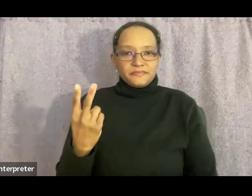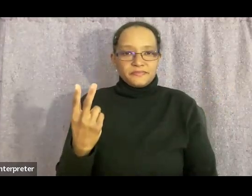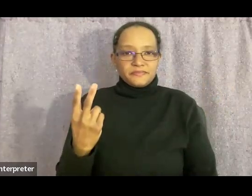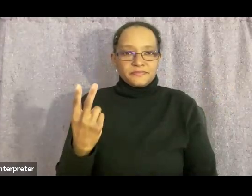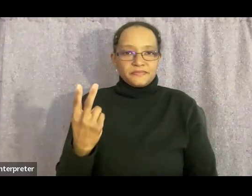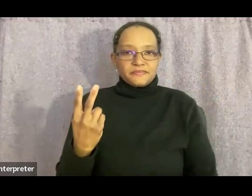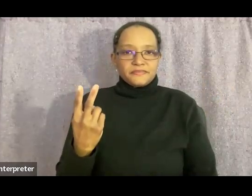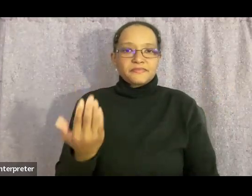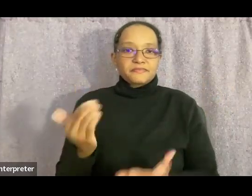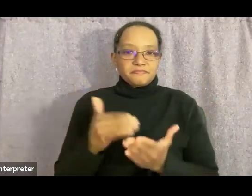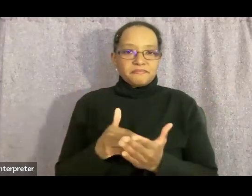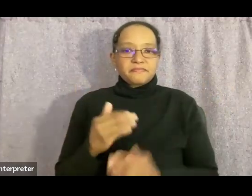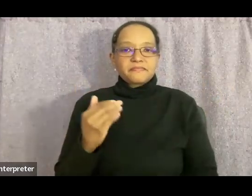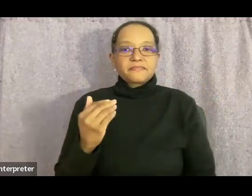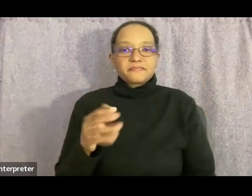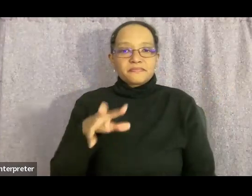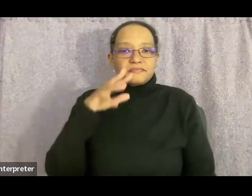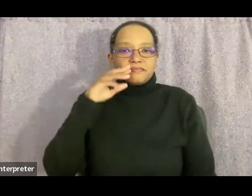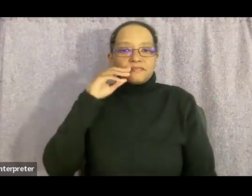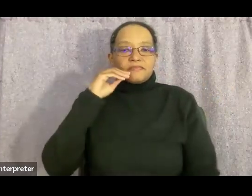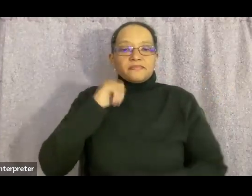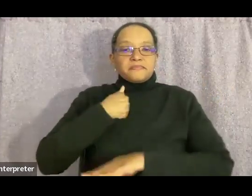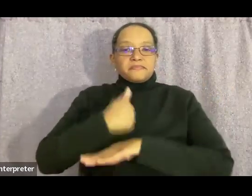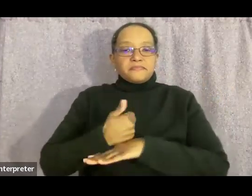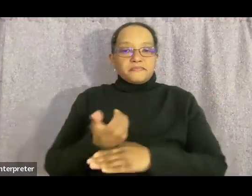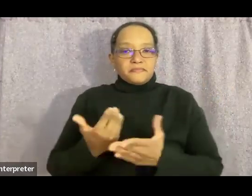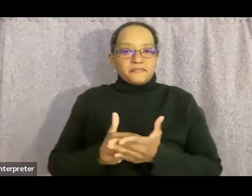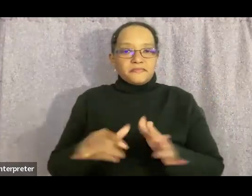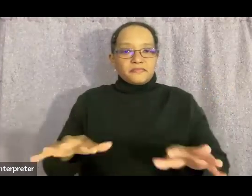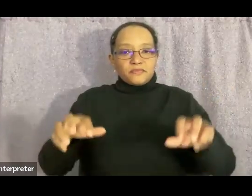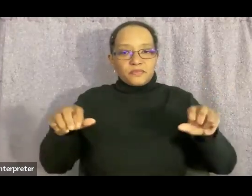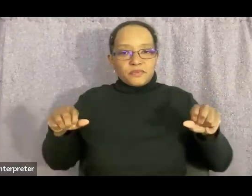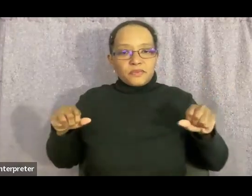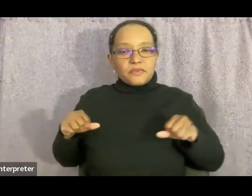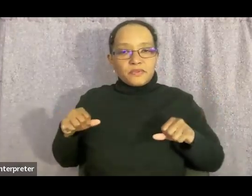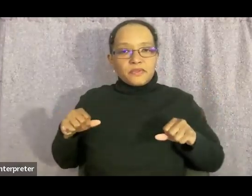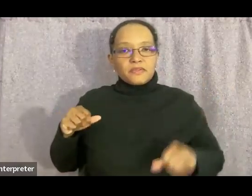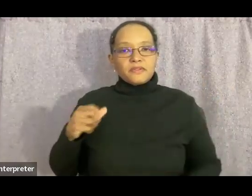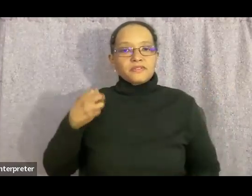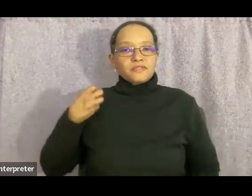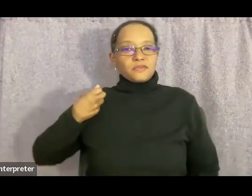Breathing in, breathe set, pull, squeeze.